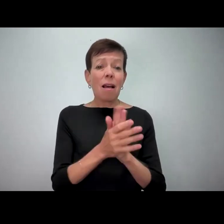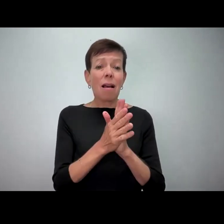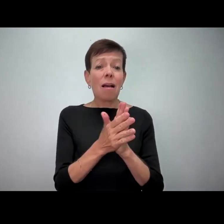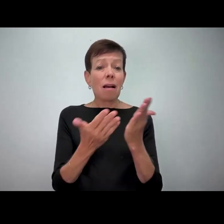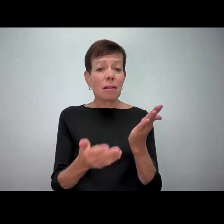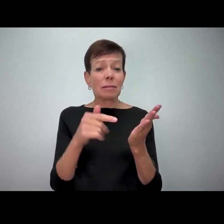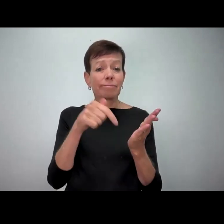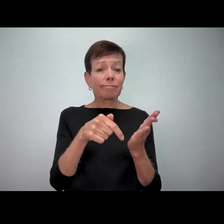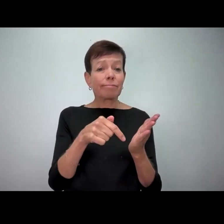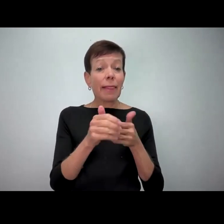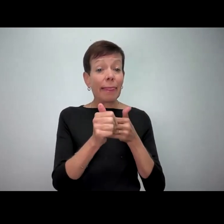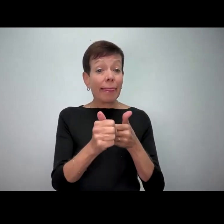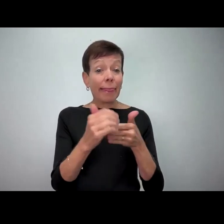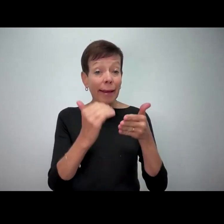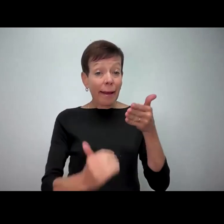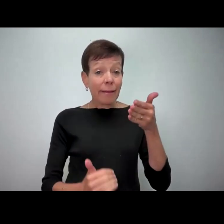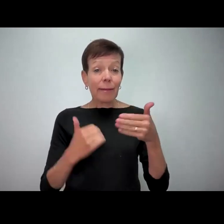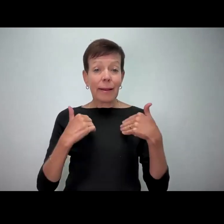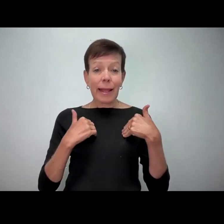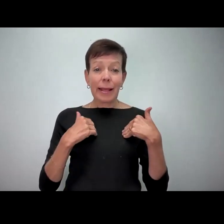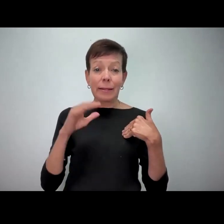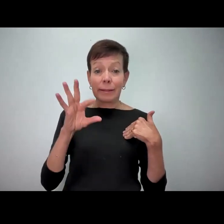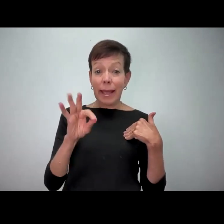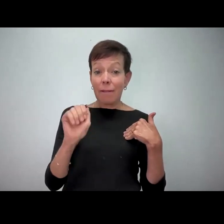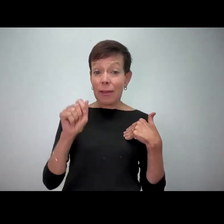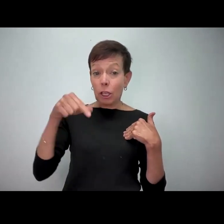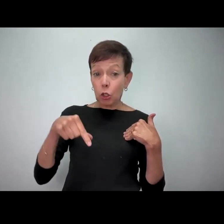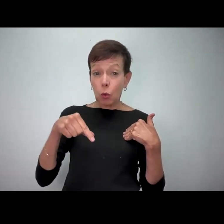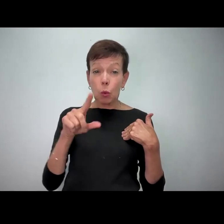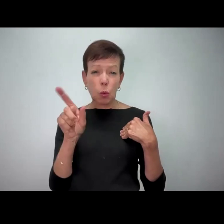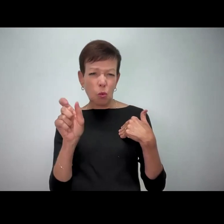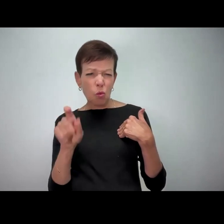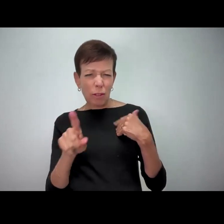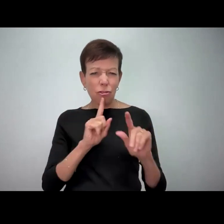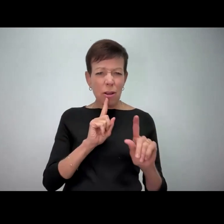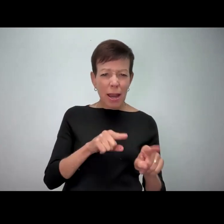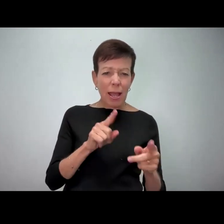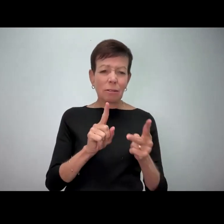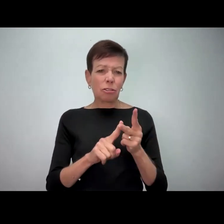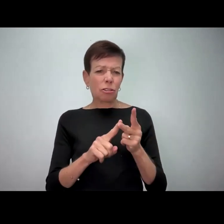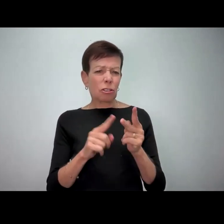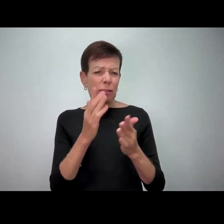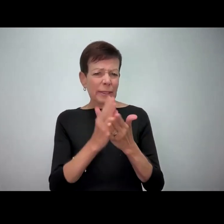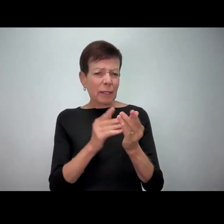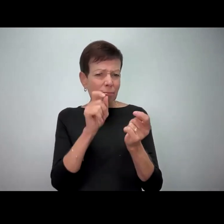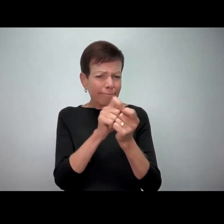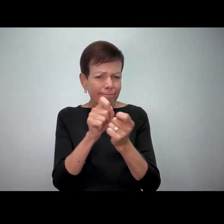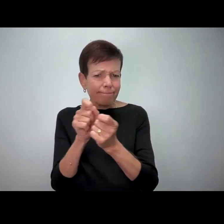there's an application checklist, so I definitely recommend that even though you're here today, make sure you're reading through those guidelines and keep them with you as